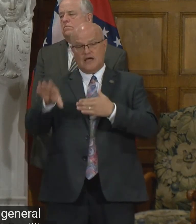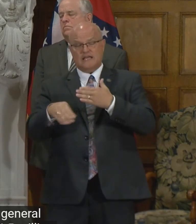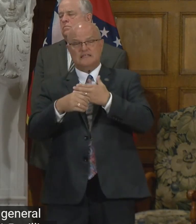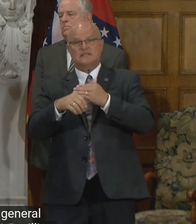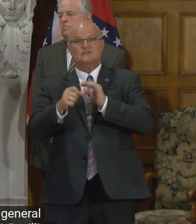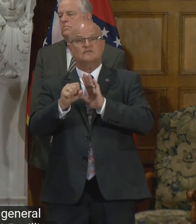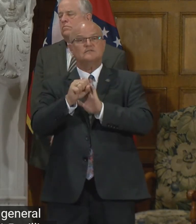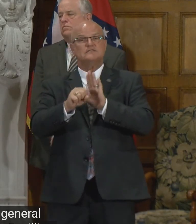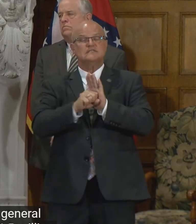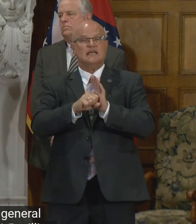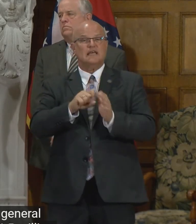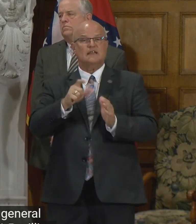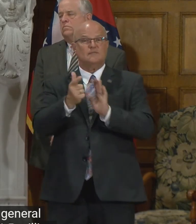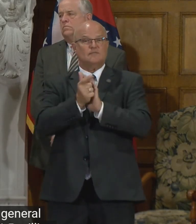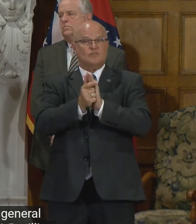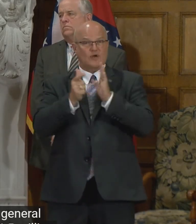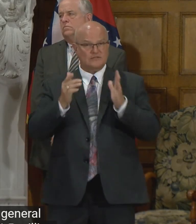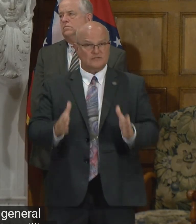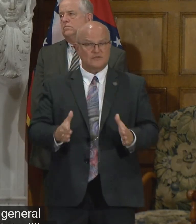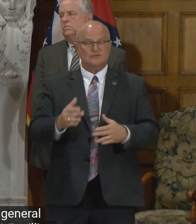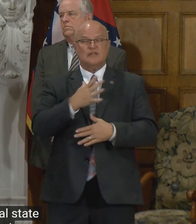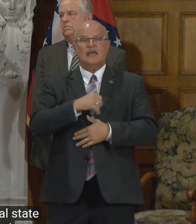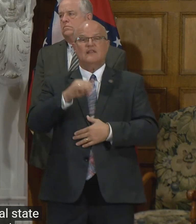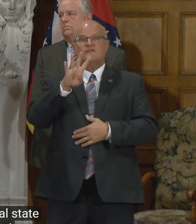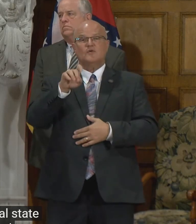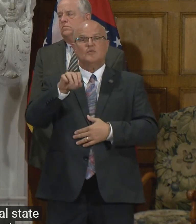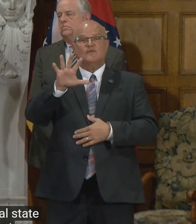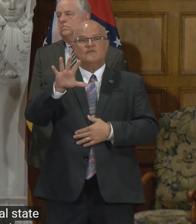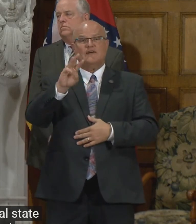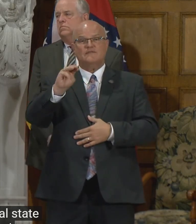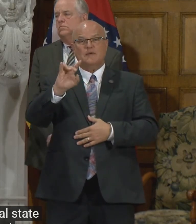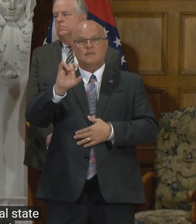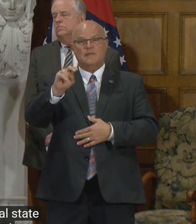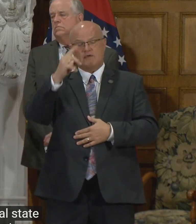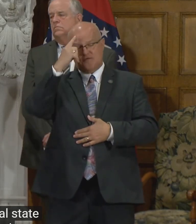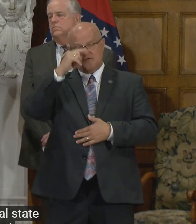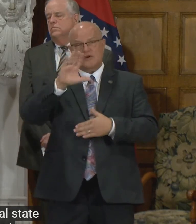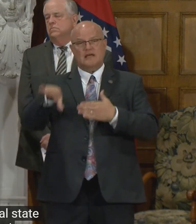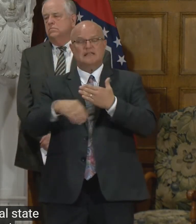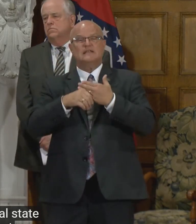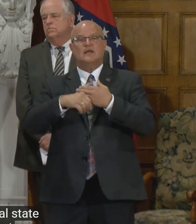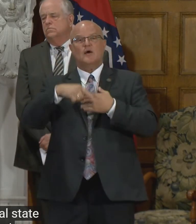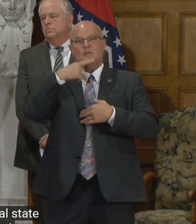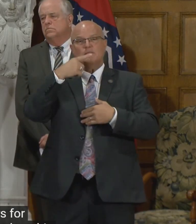state prosecutors and $4.5 million for additional public defenders.